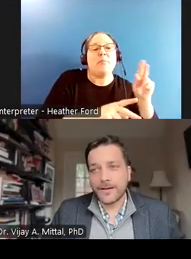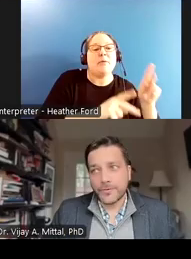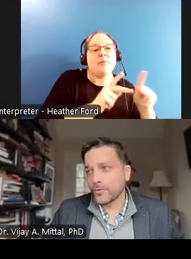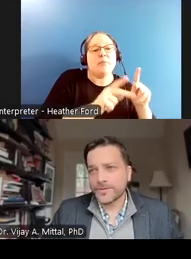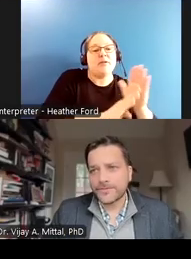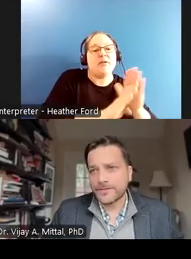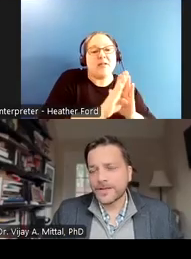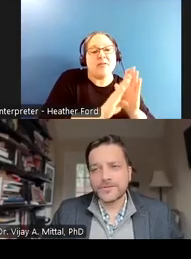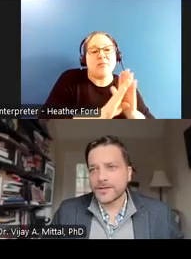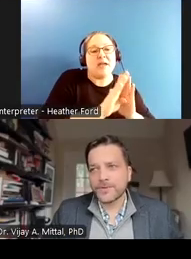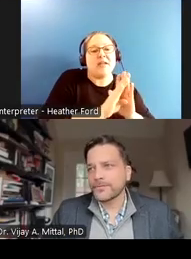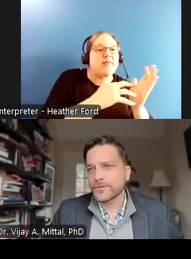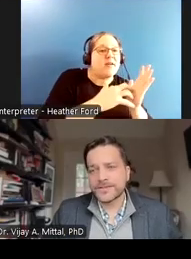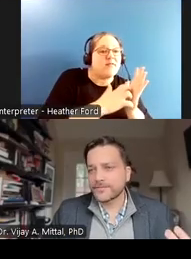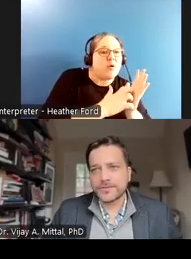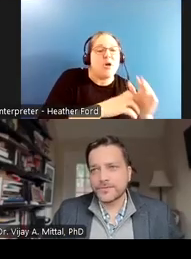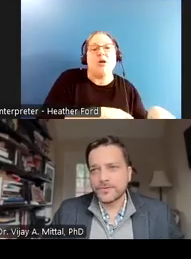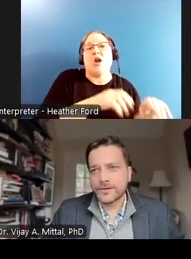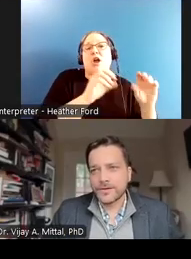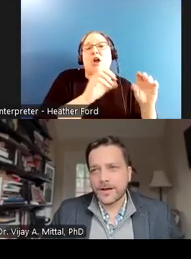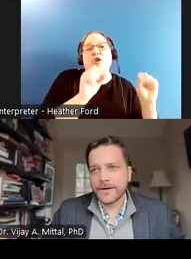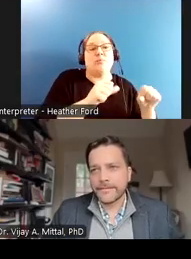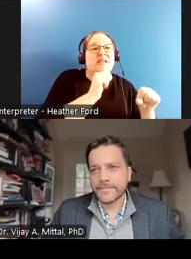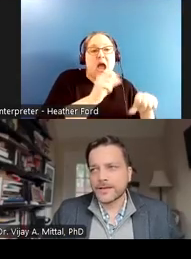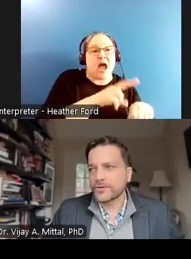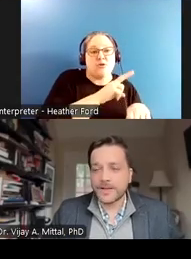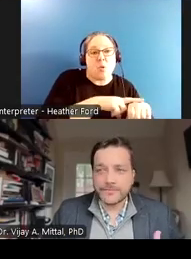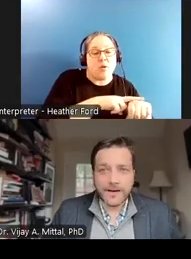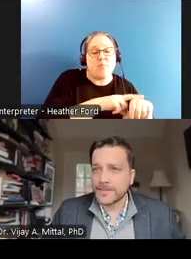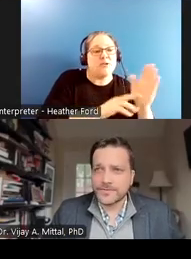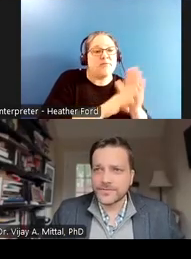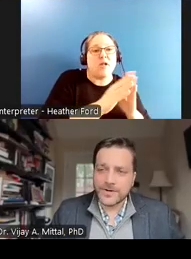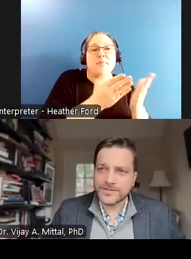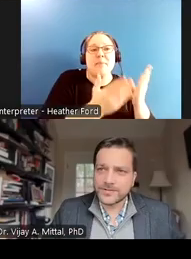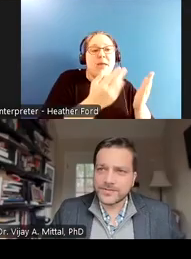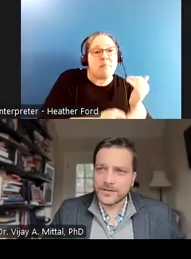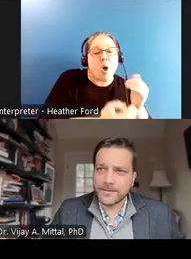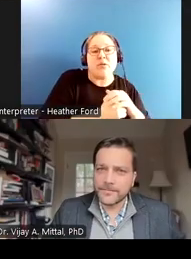abnormal development or some confluence of the two. Um it could be environmental stressors. Um,